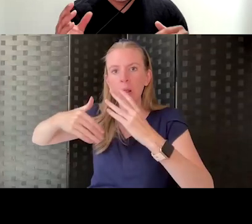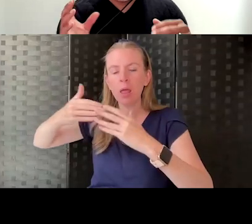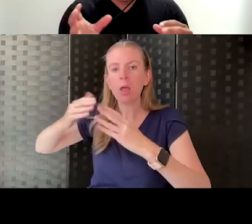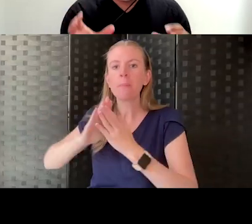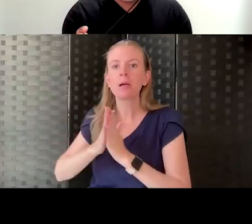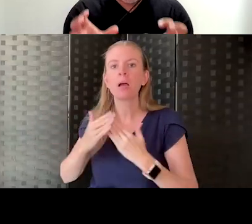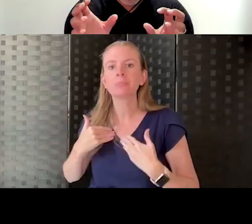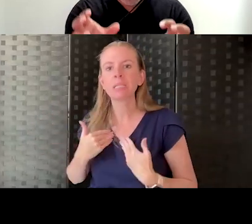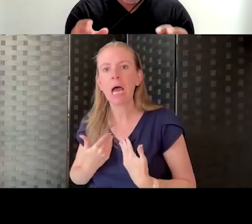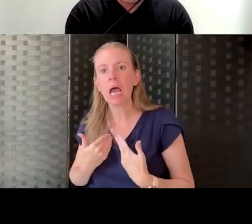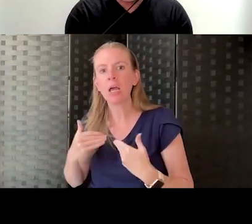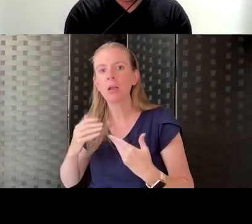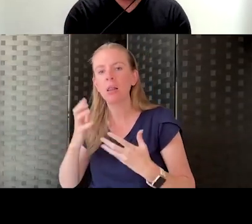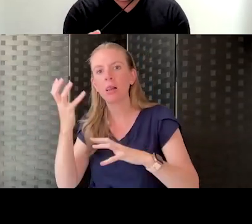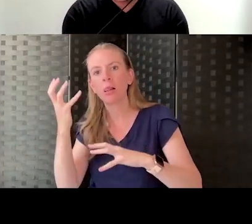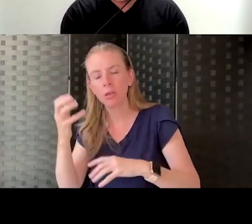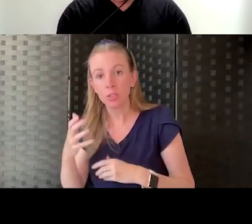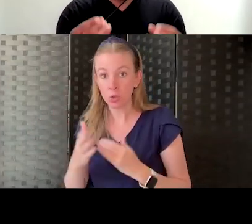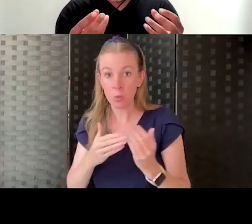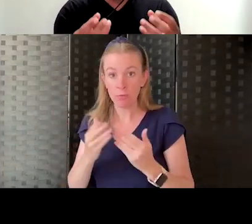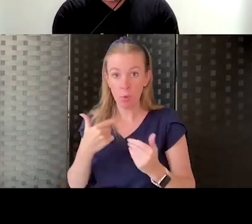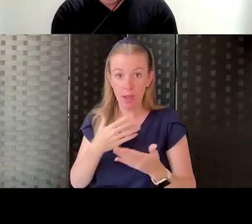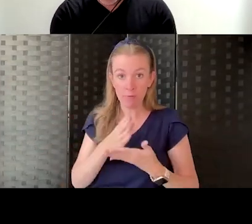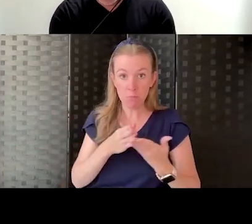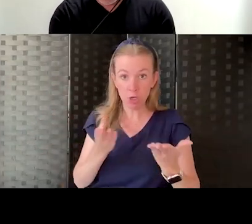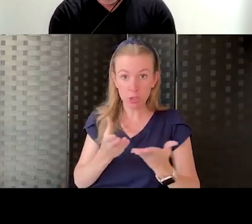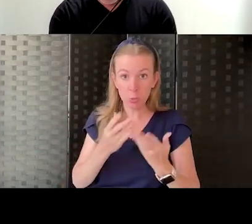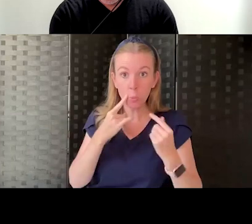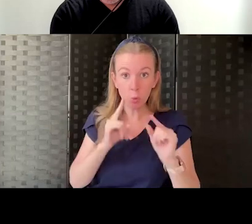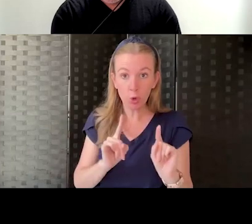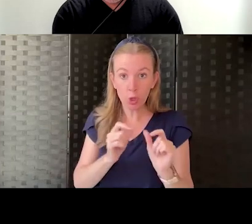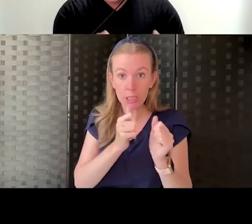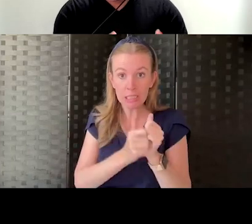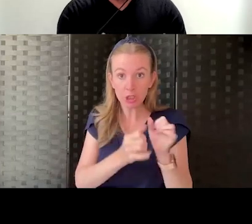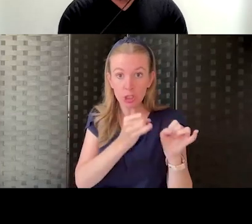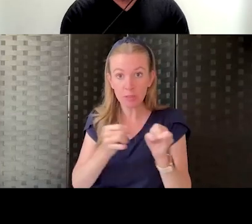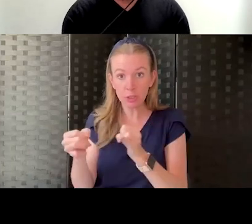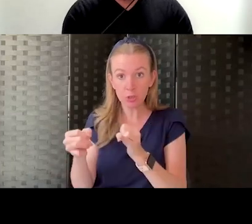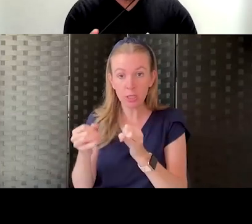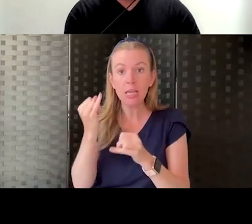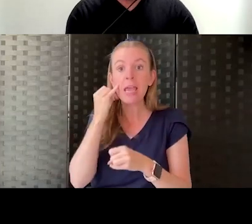and even though you have components here that actually work, if your engineers do not know